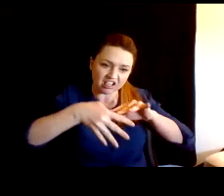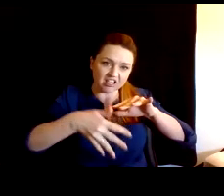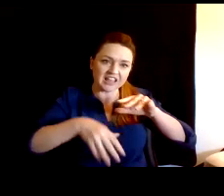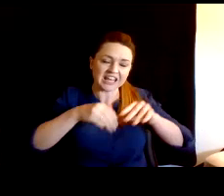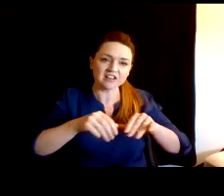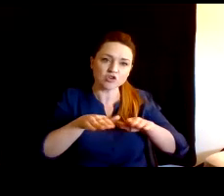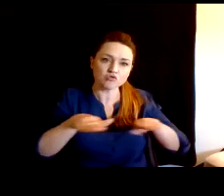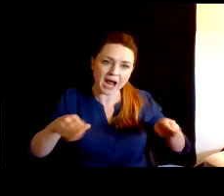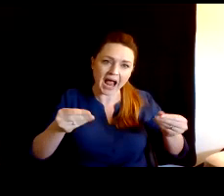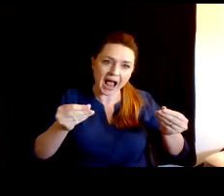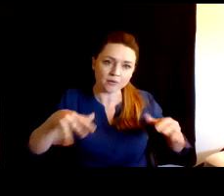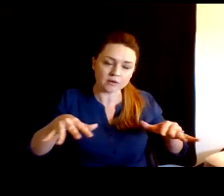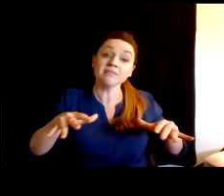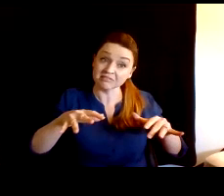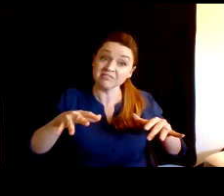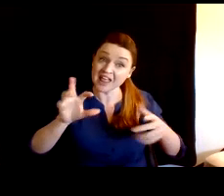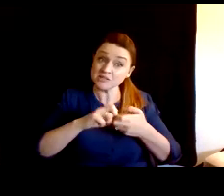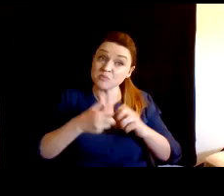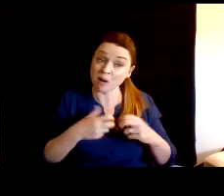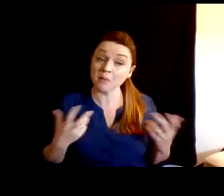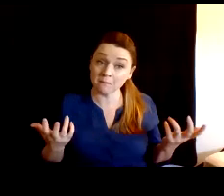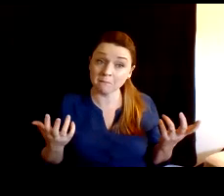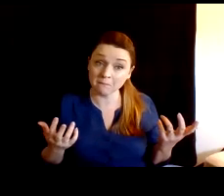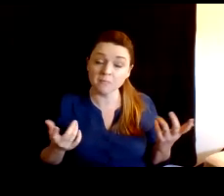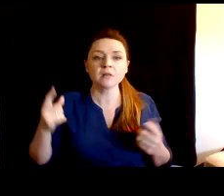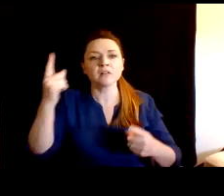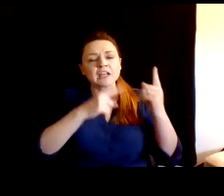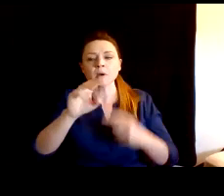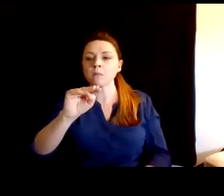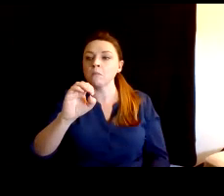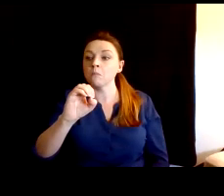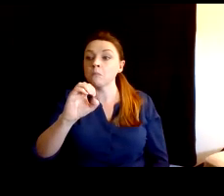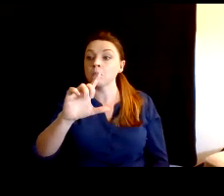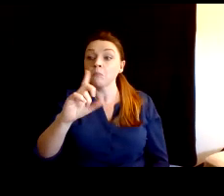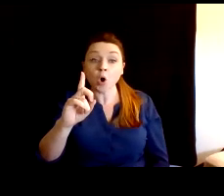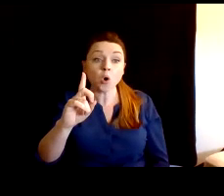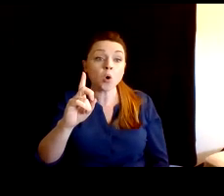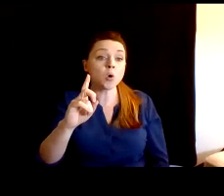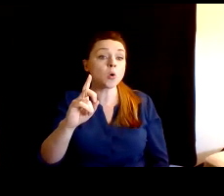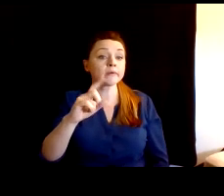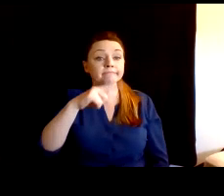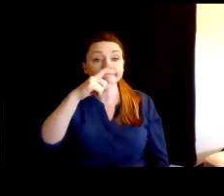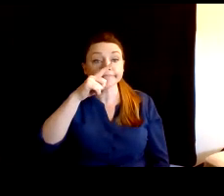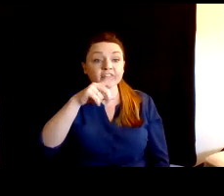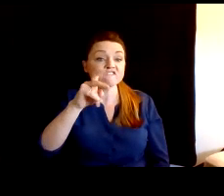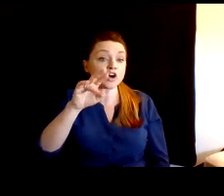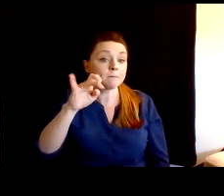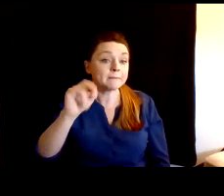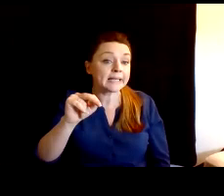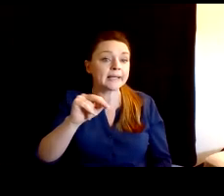So that's a problem. We also think about this in terms of mold, vermin, poor ventilation in homes that have been dilapidated